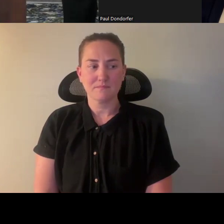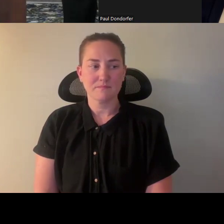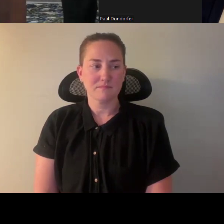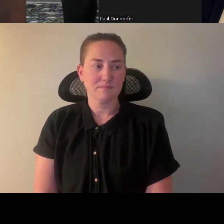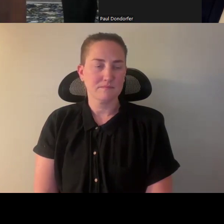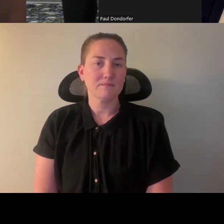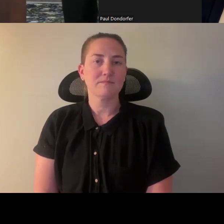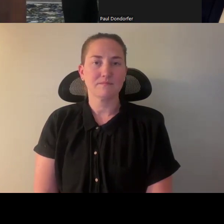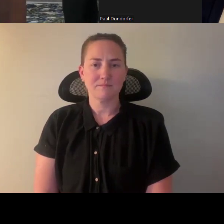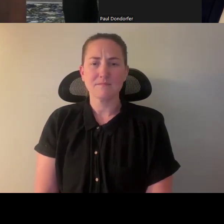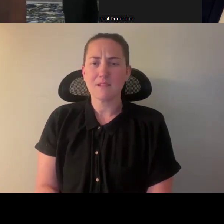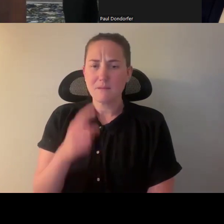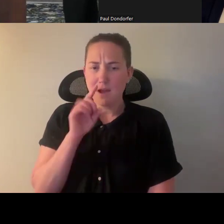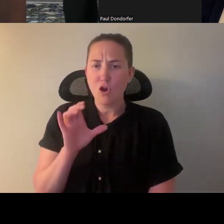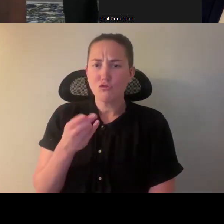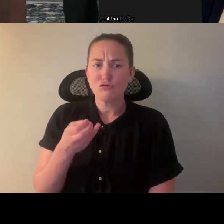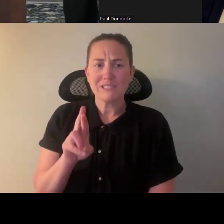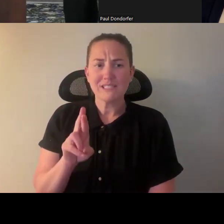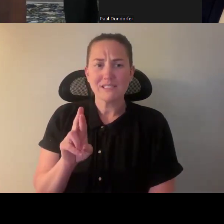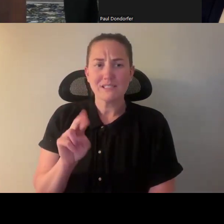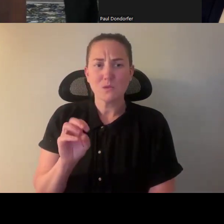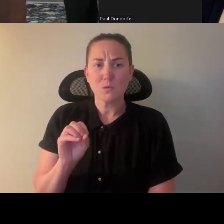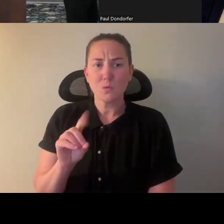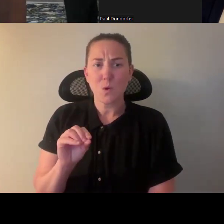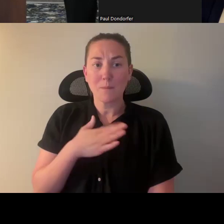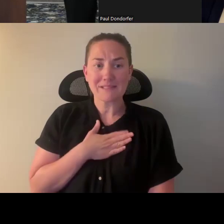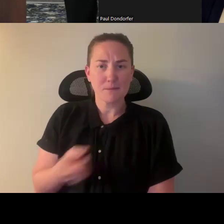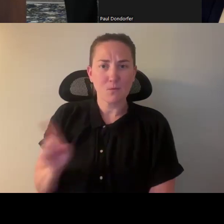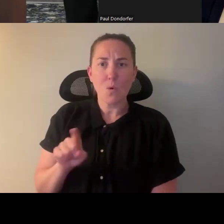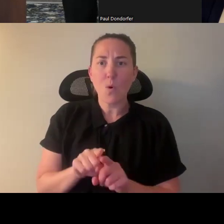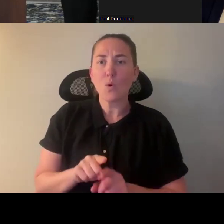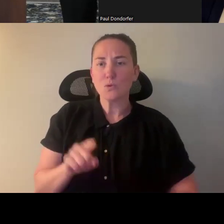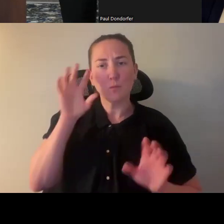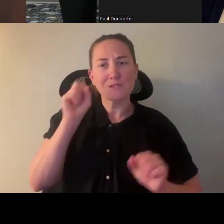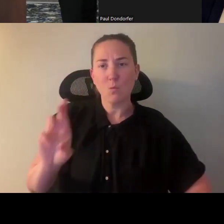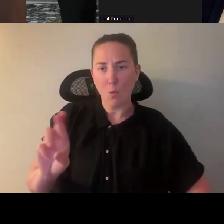would Christopher Nodo please come forward Also President Universa Roman and legislator Rick